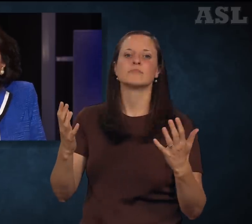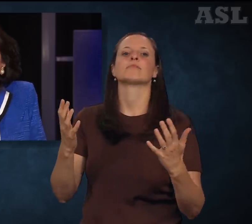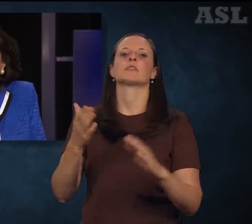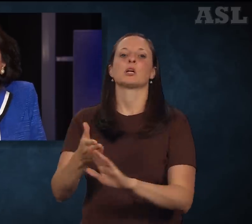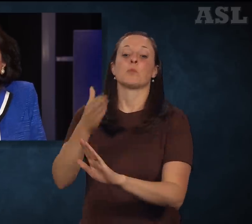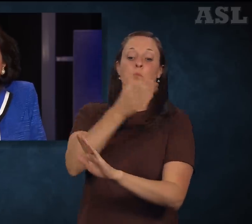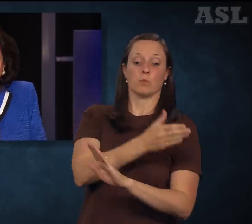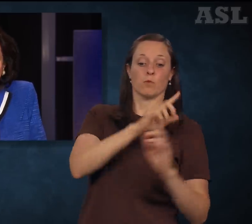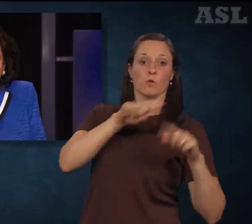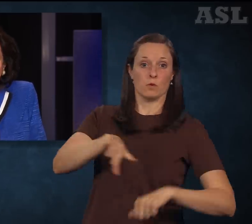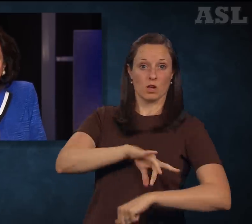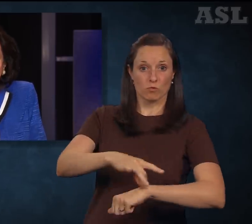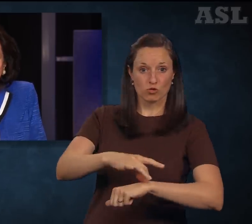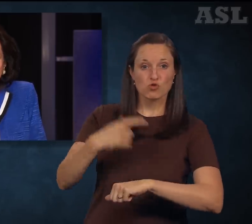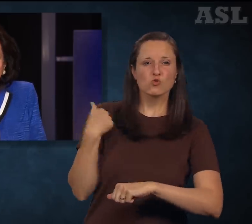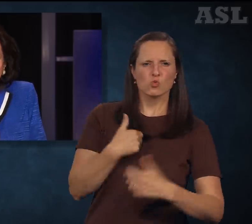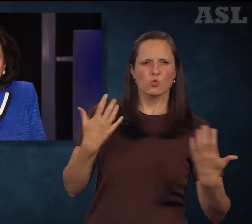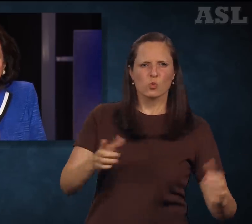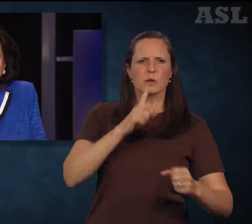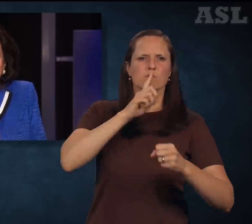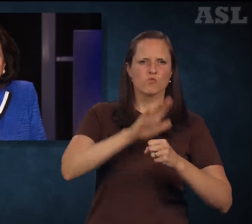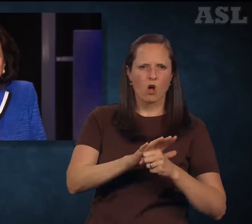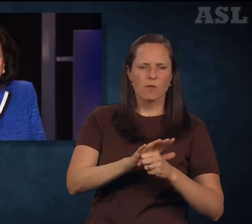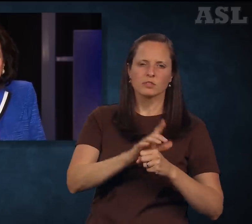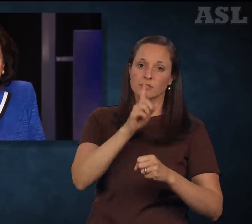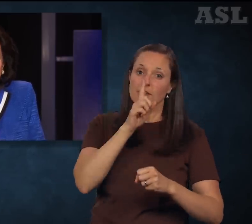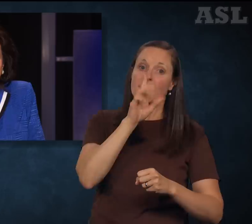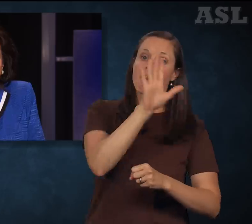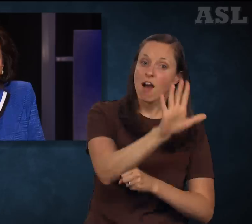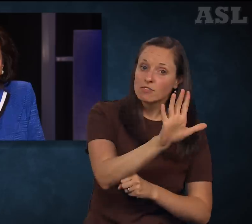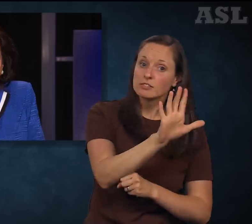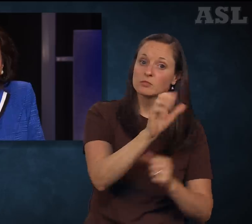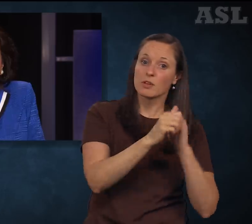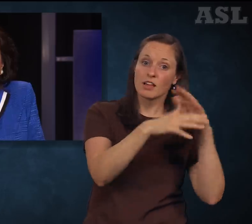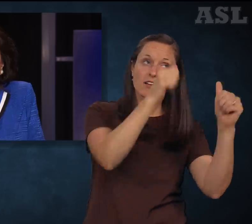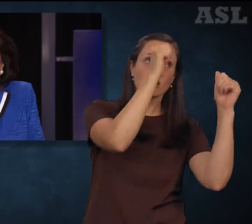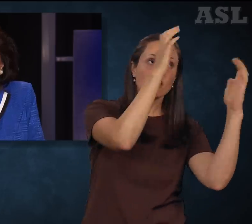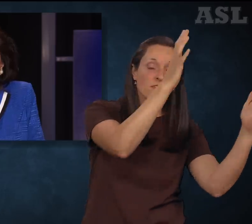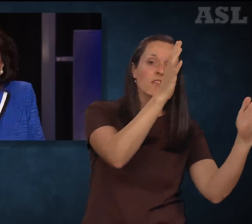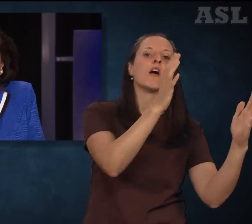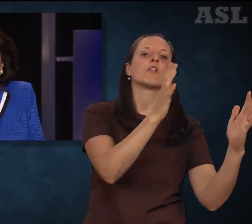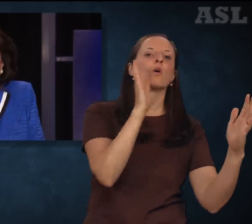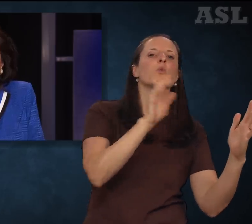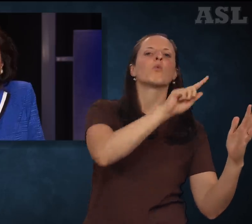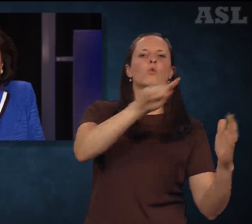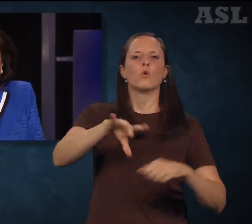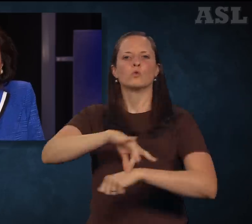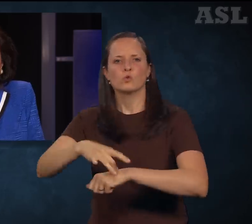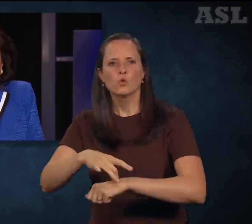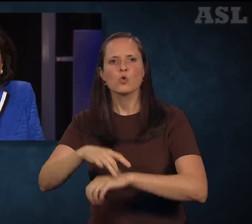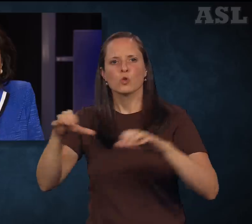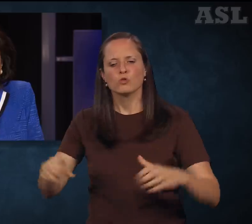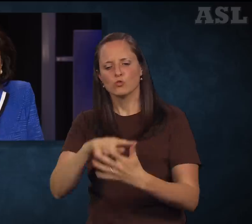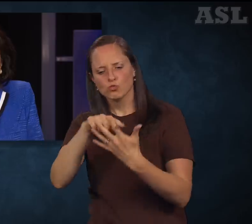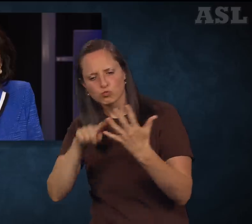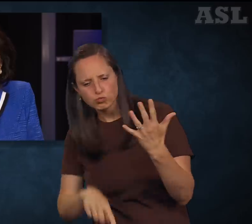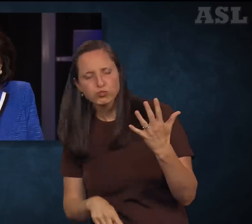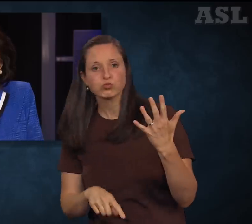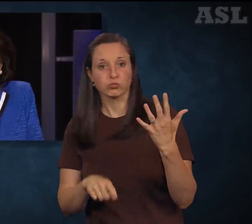ALL EXCEPT OUR SAVIOR, JESUS CHRIST THE ONLY THING THAT REALLY MATTERS IS THAT YOU AND I ARE DOING EXACTLY WHAT WE COMMITTED--EVEN